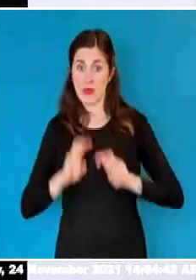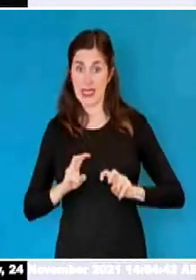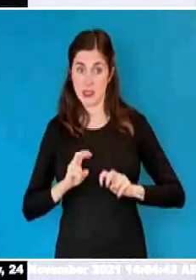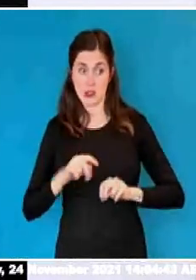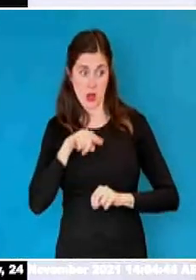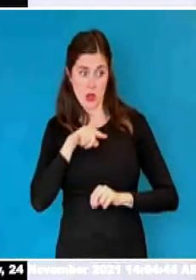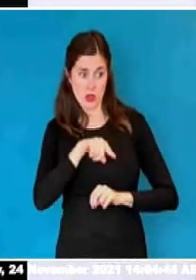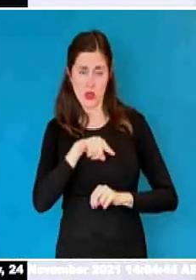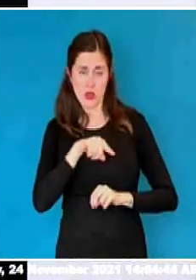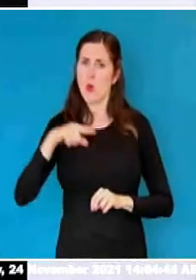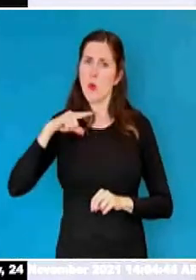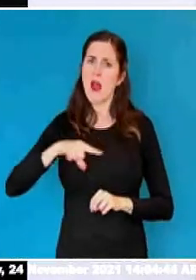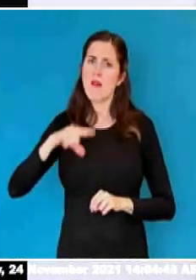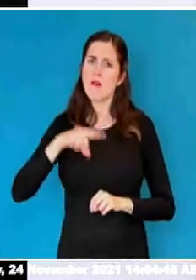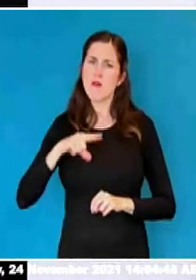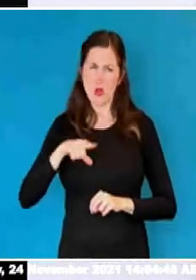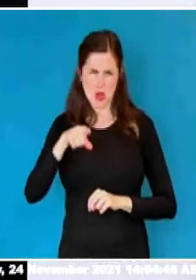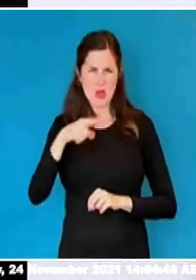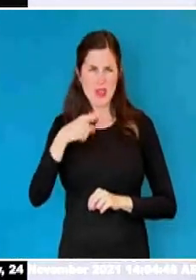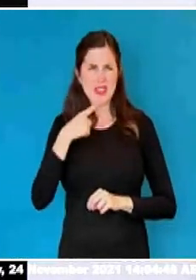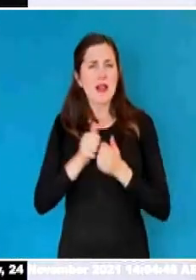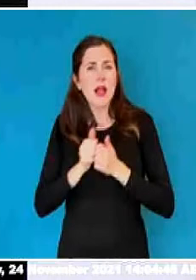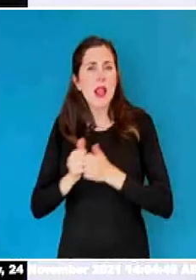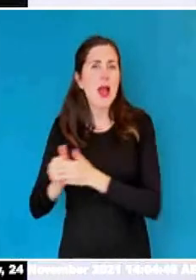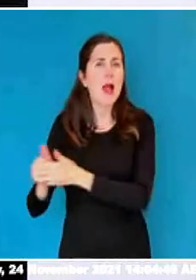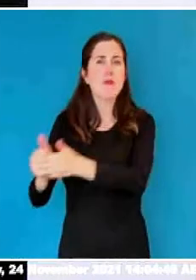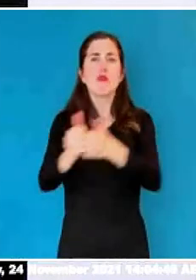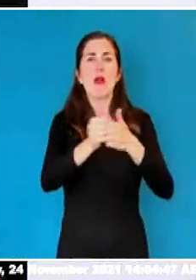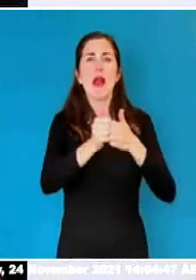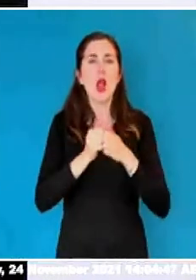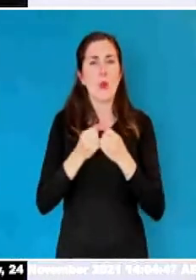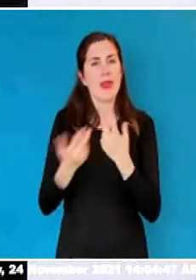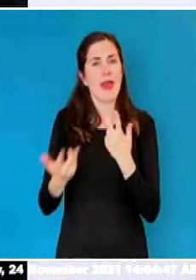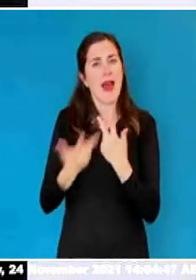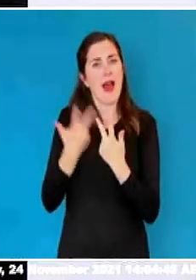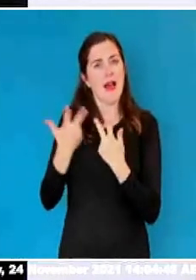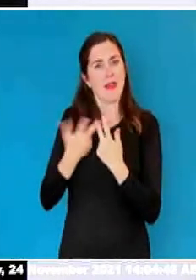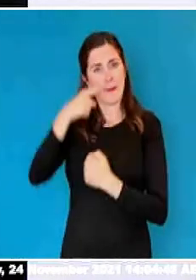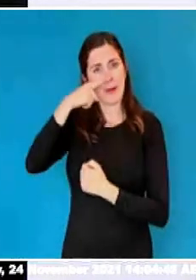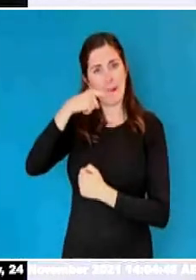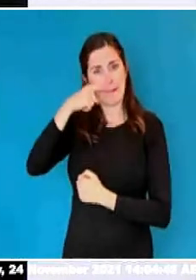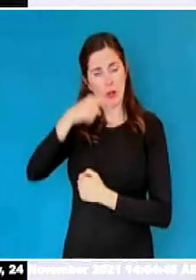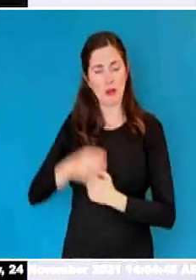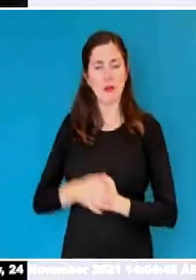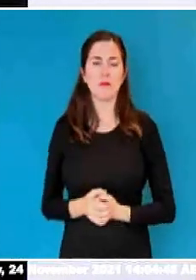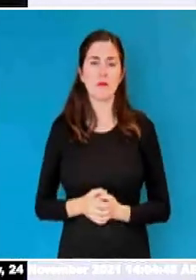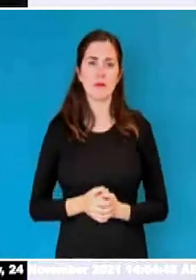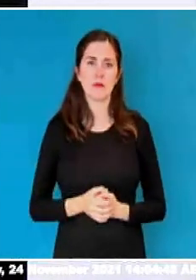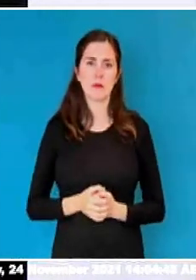collaboration process which you've set out in your statement, and it may assist the